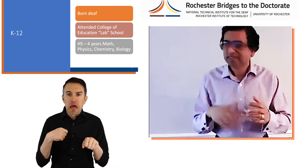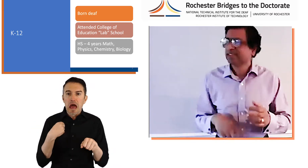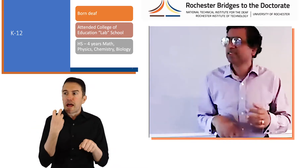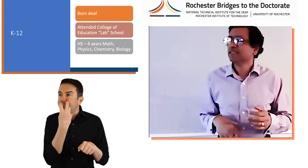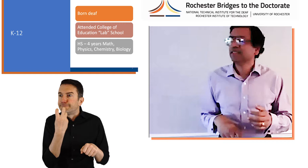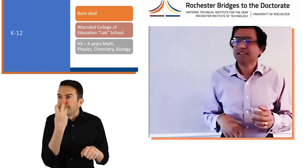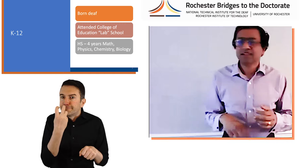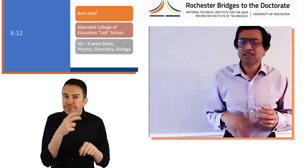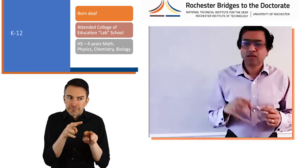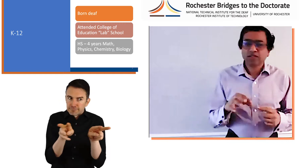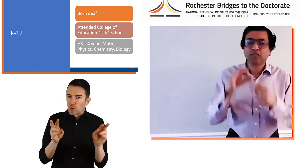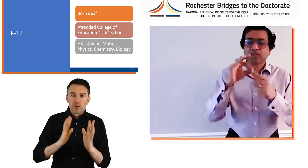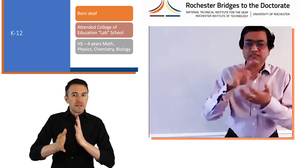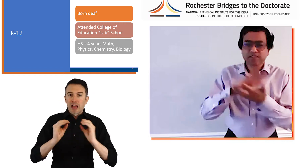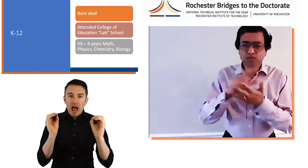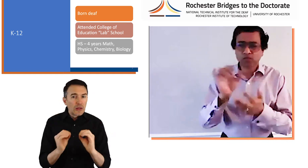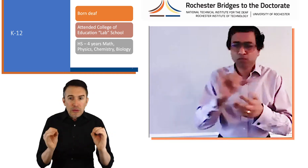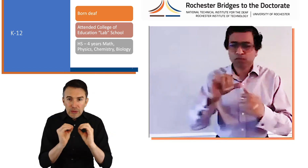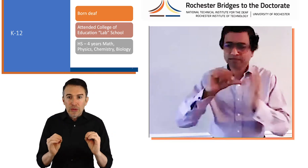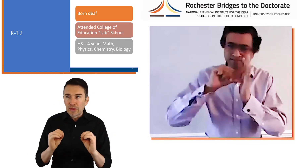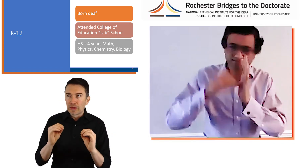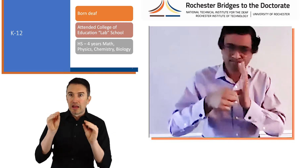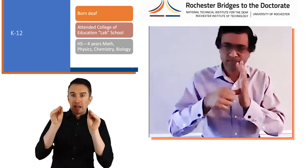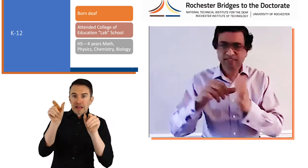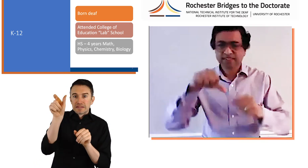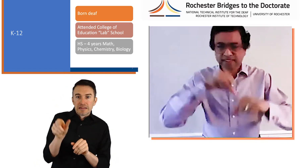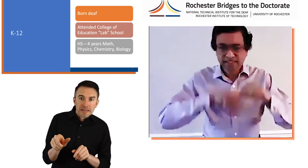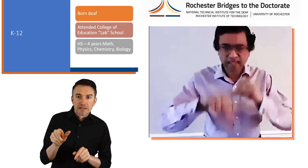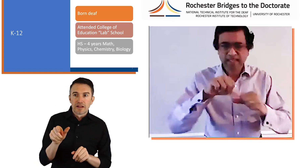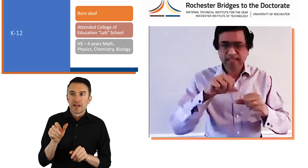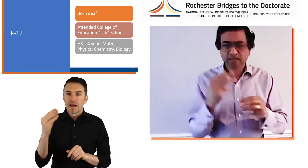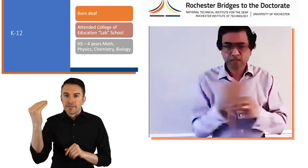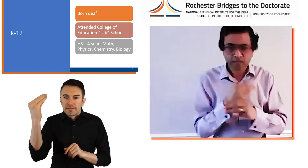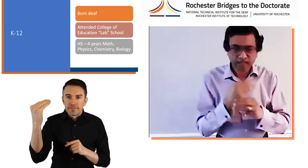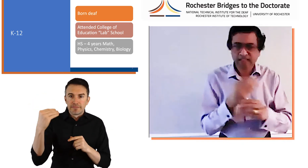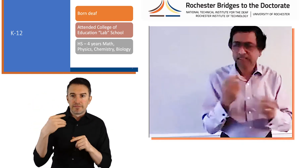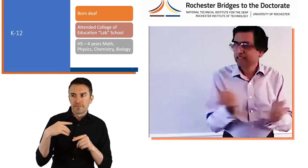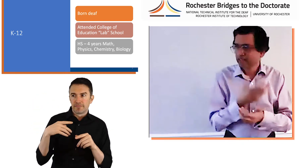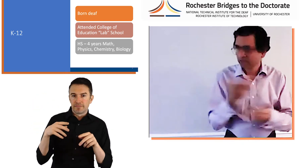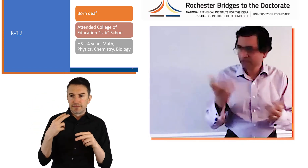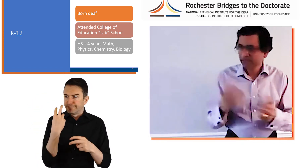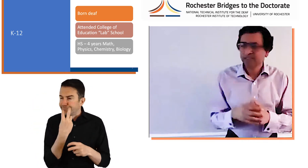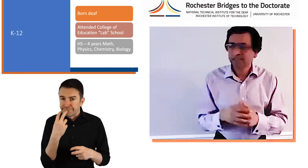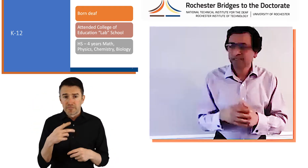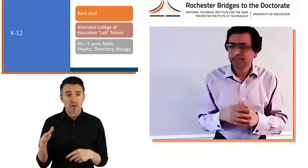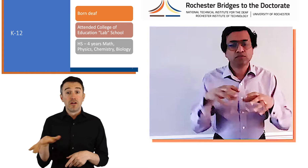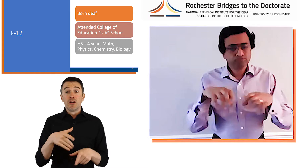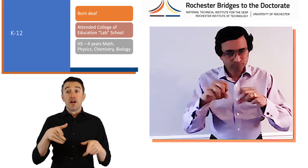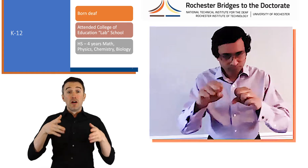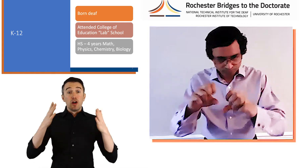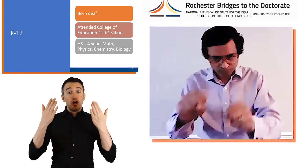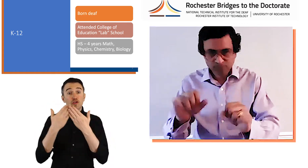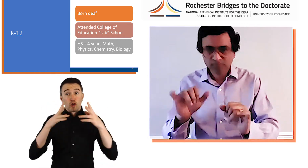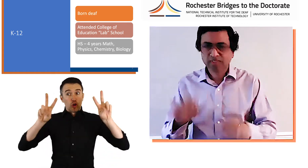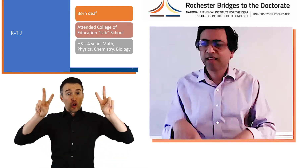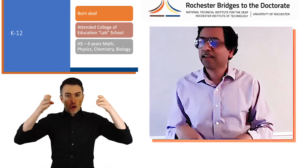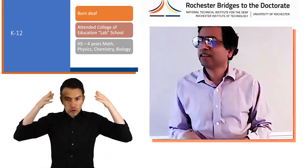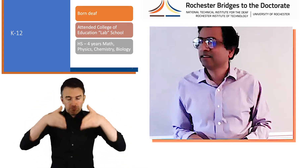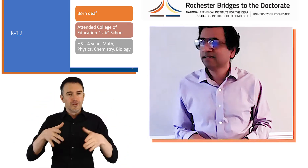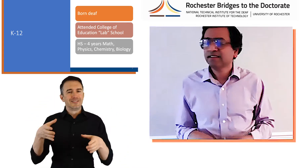and to follow what was going on in the classroom because it was such a small classroom, and my school really emphasized science and math.